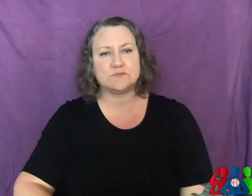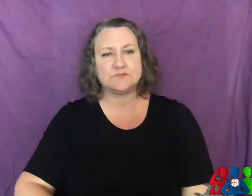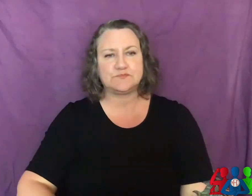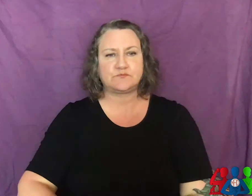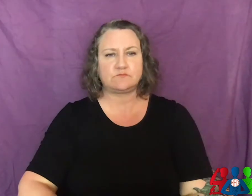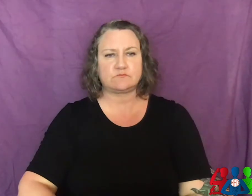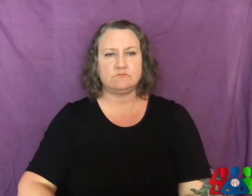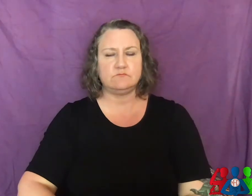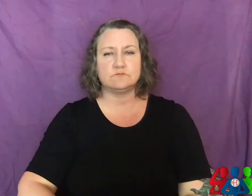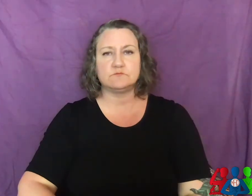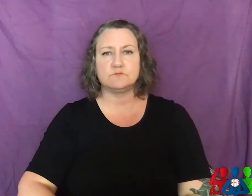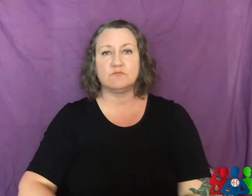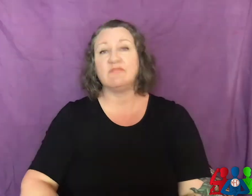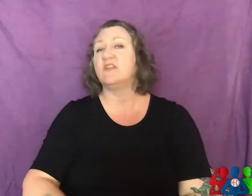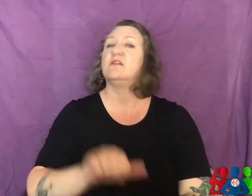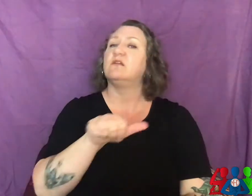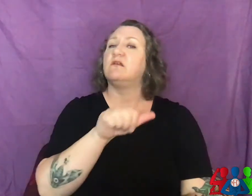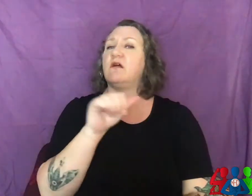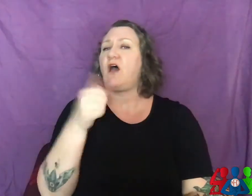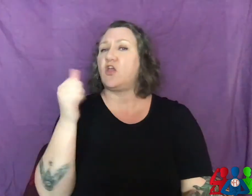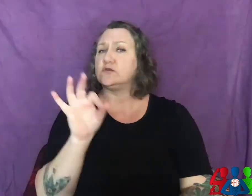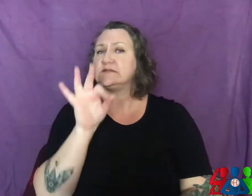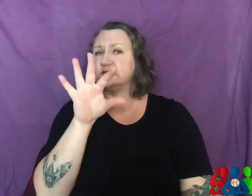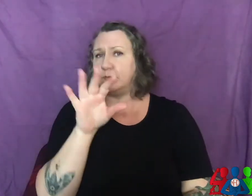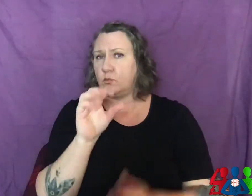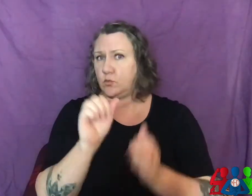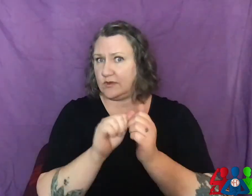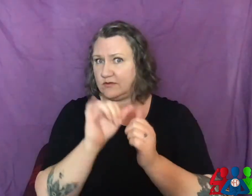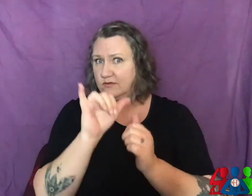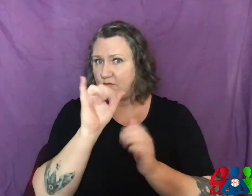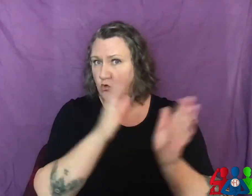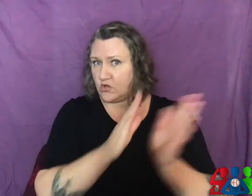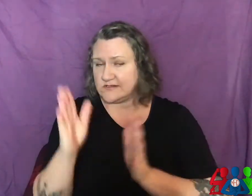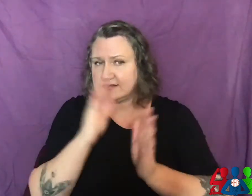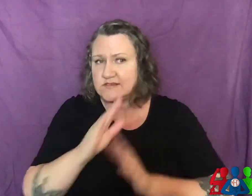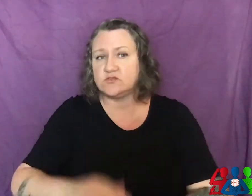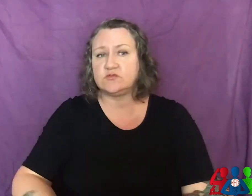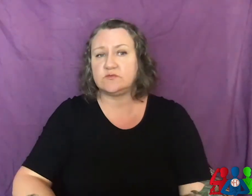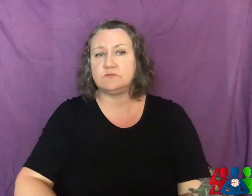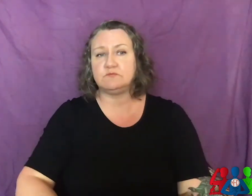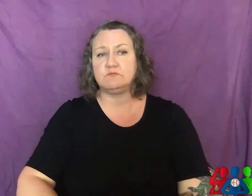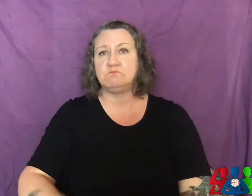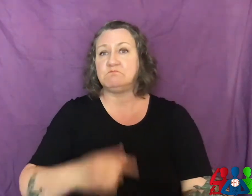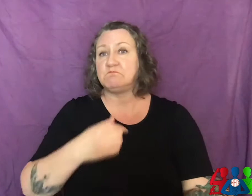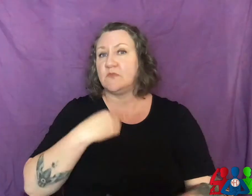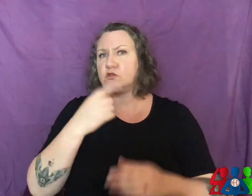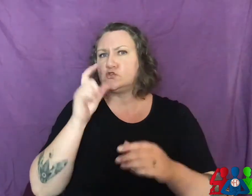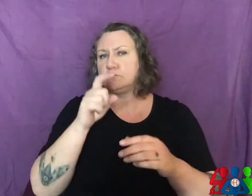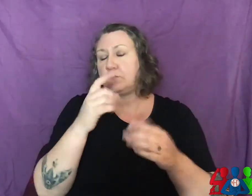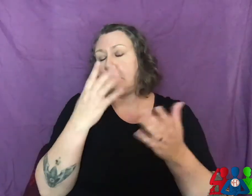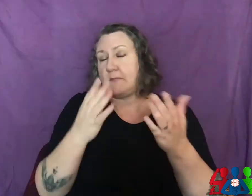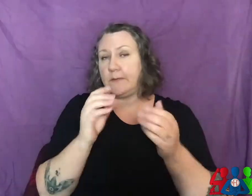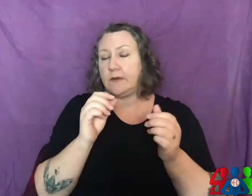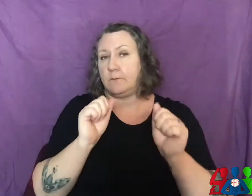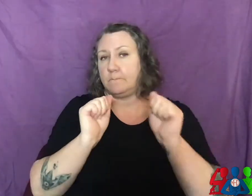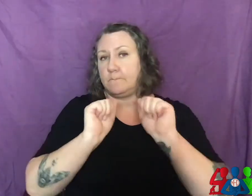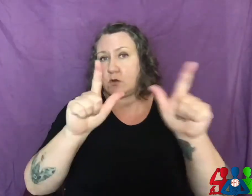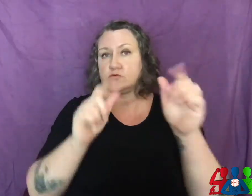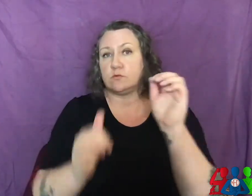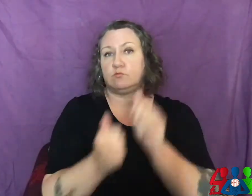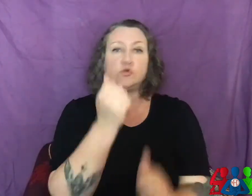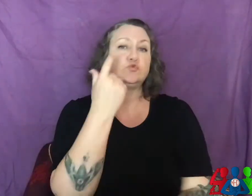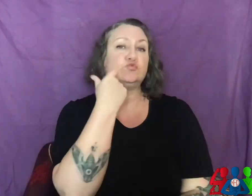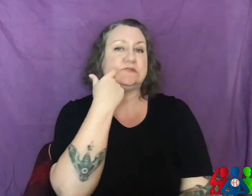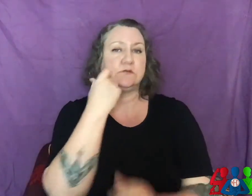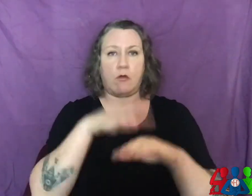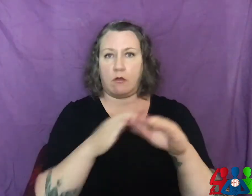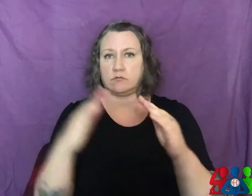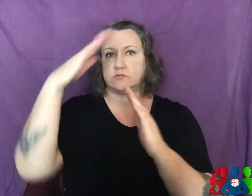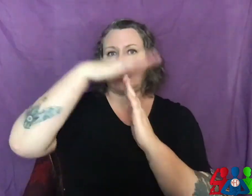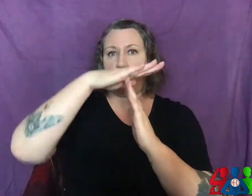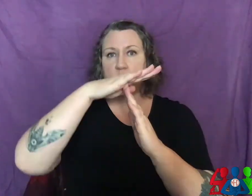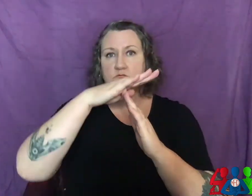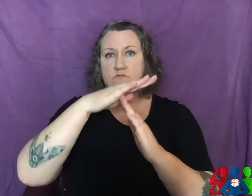students know what is expected of them. Another tip related to organizing your content is that